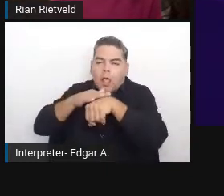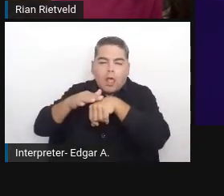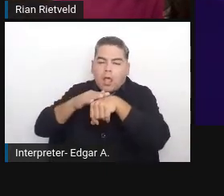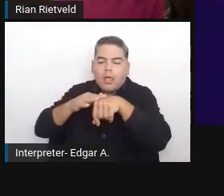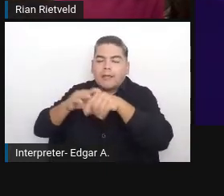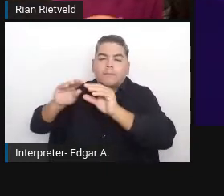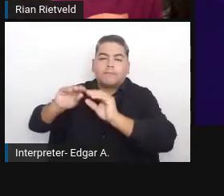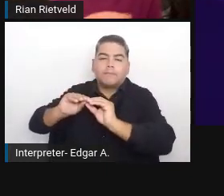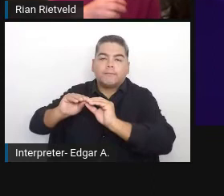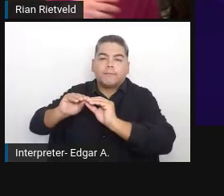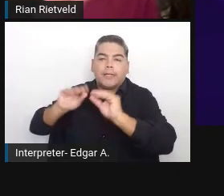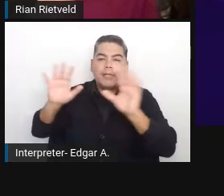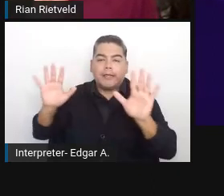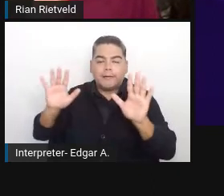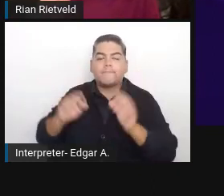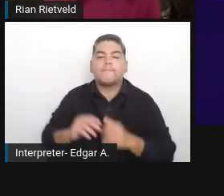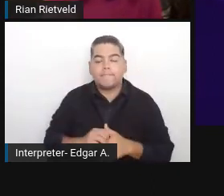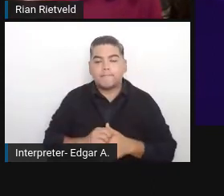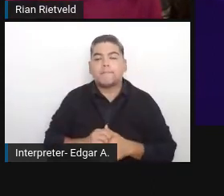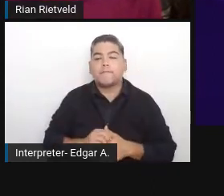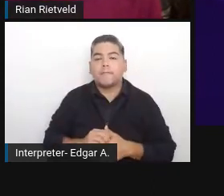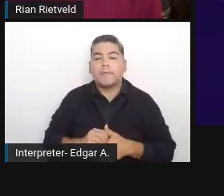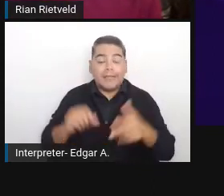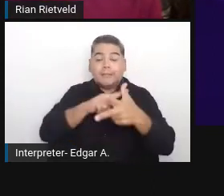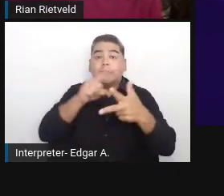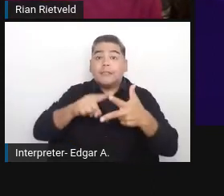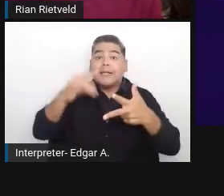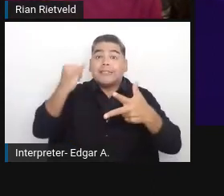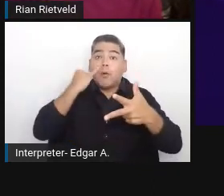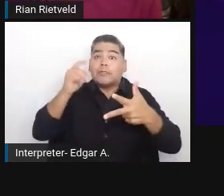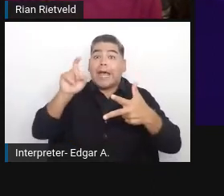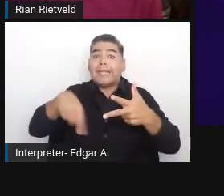In case of more than two entries, add a summary of errors above the form.